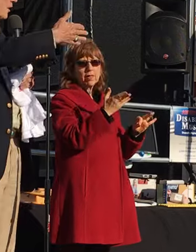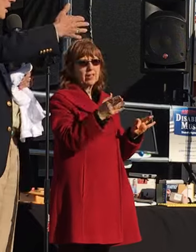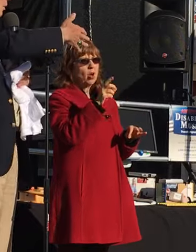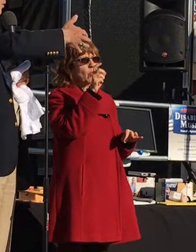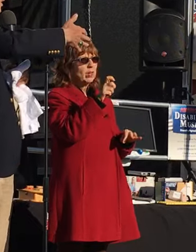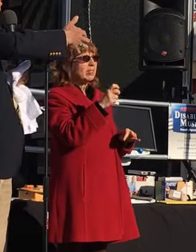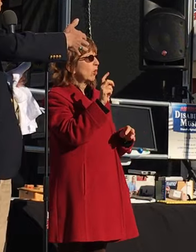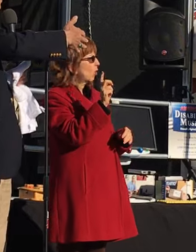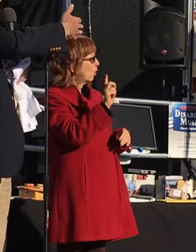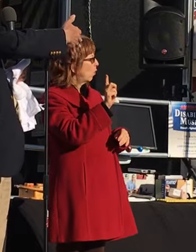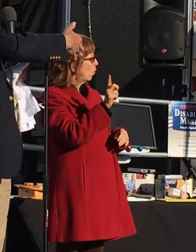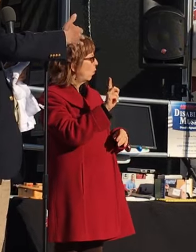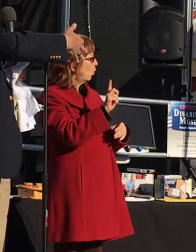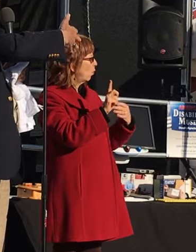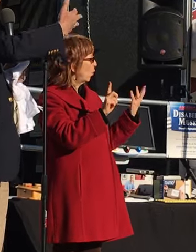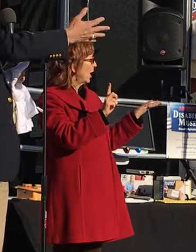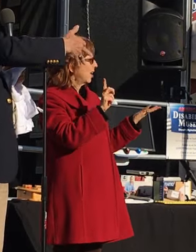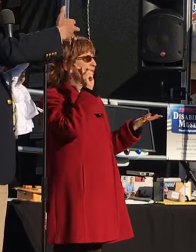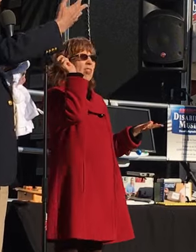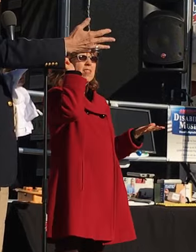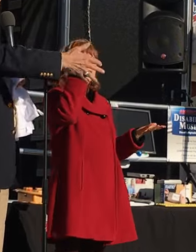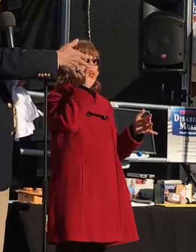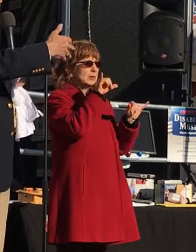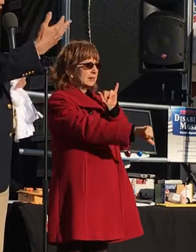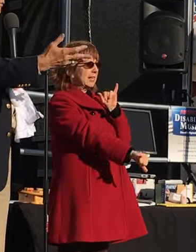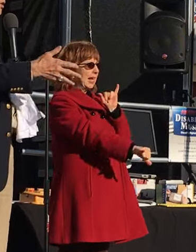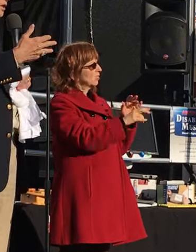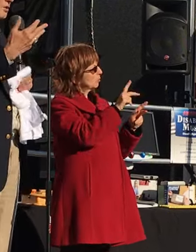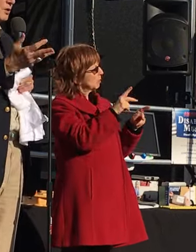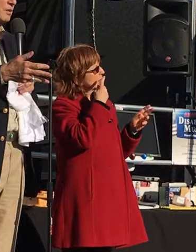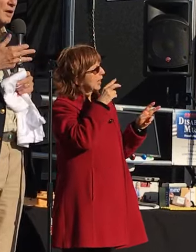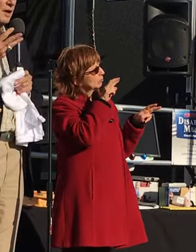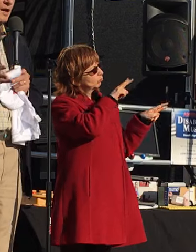figure out where we can have this so people can have opportunity to really see this and